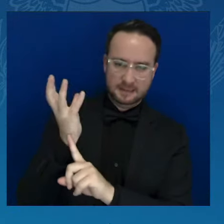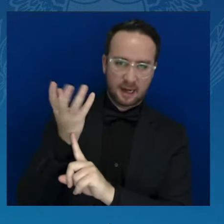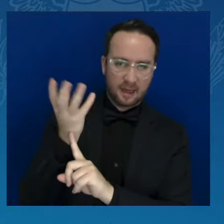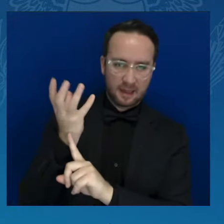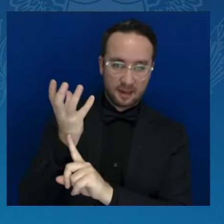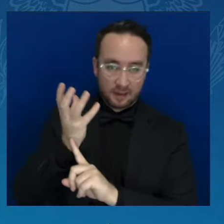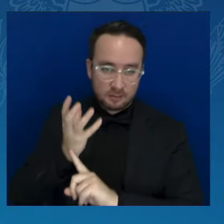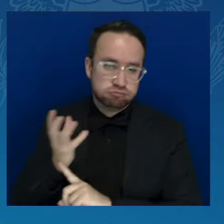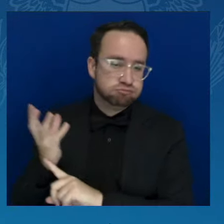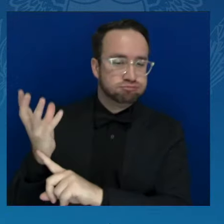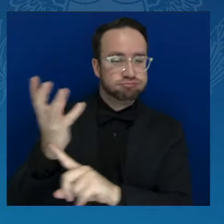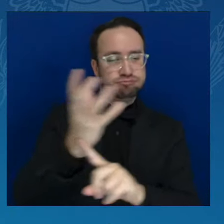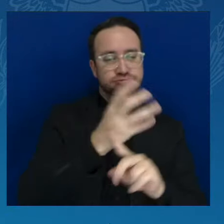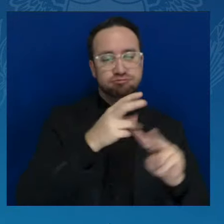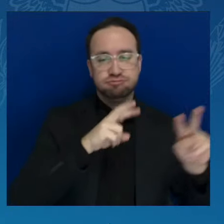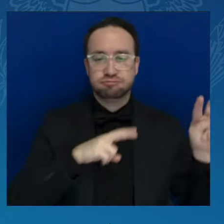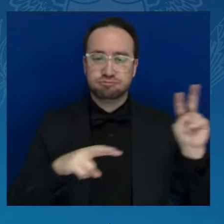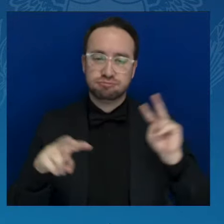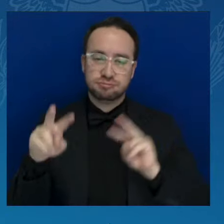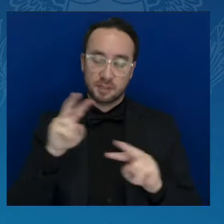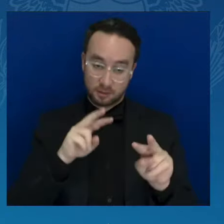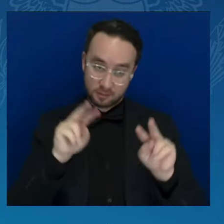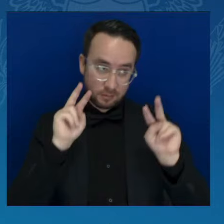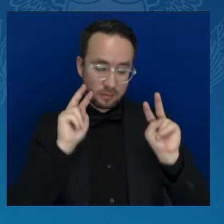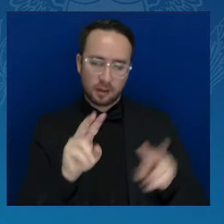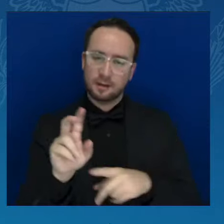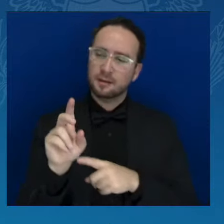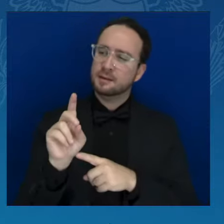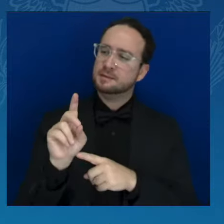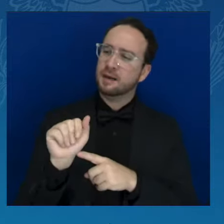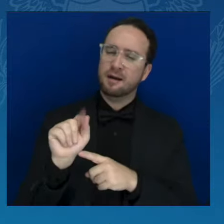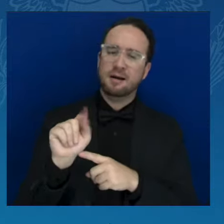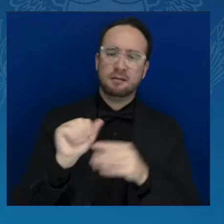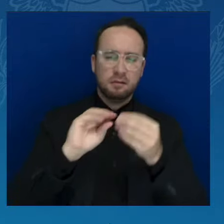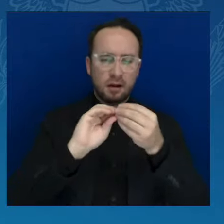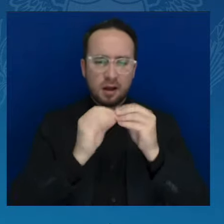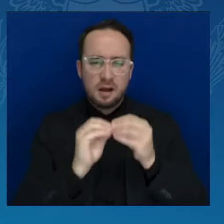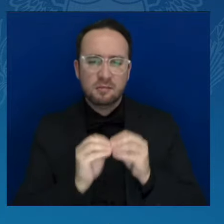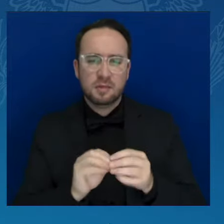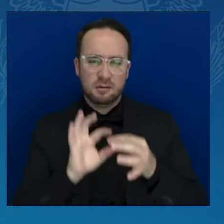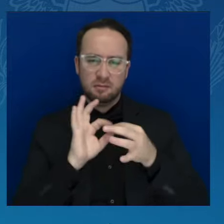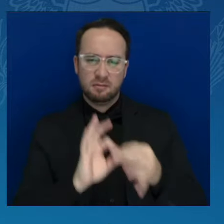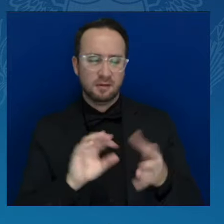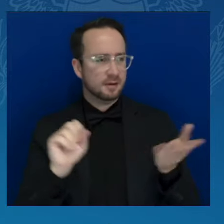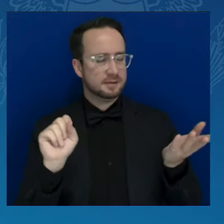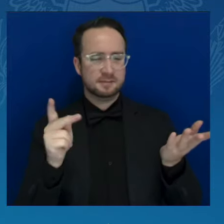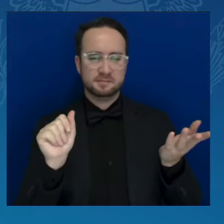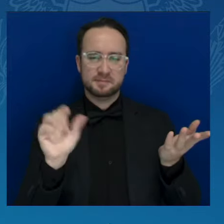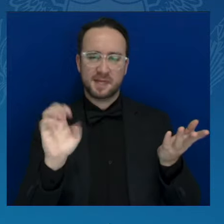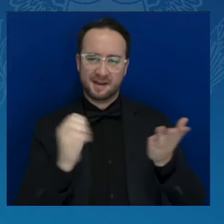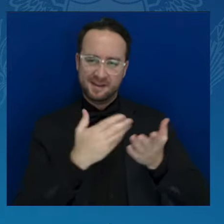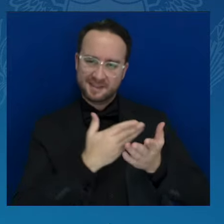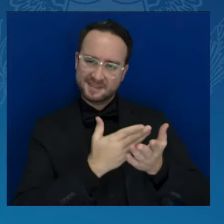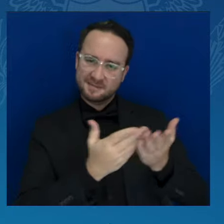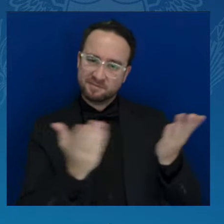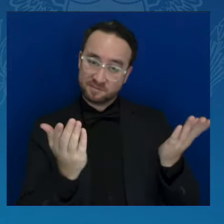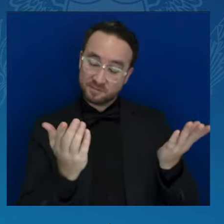are more integrated with our economy than ever before. At the same time, I think we all know that new challenges have arisen,